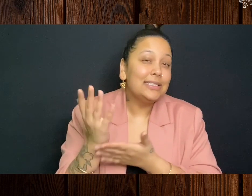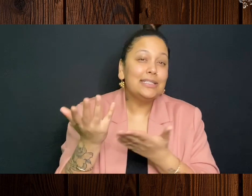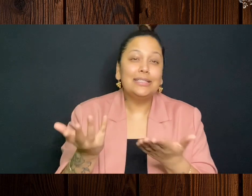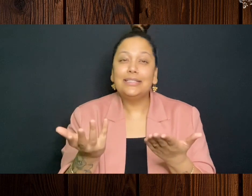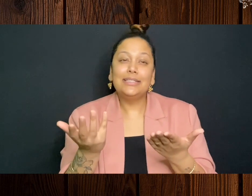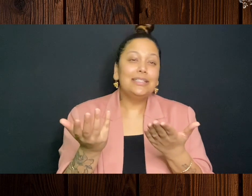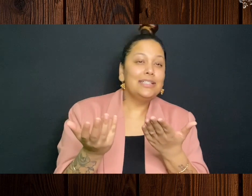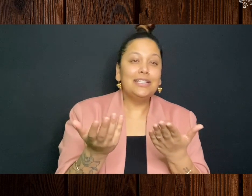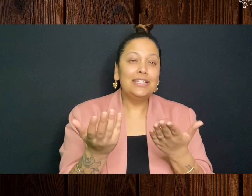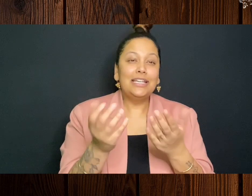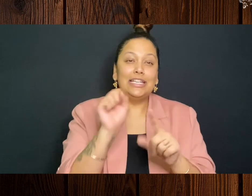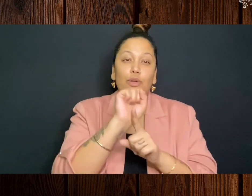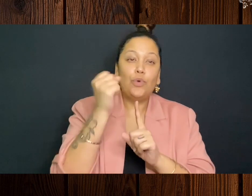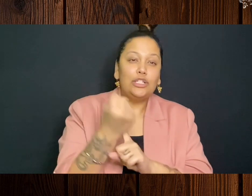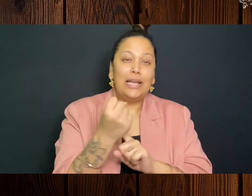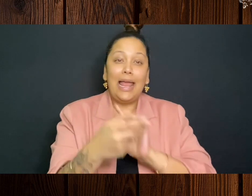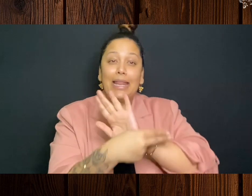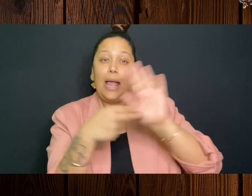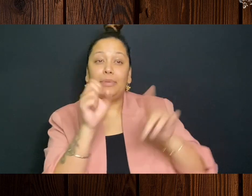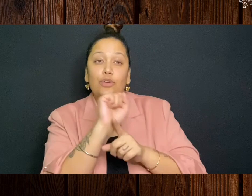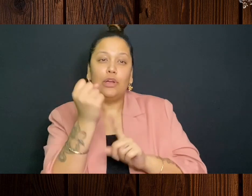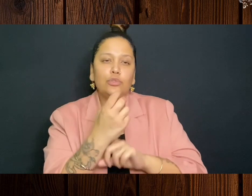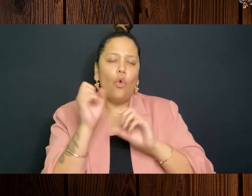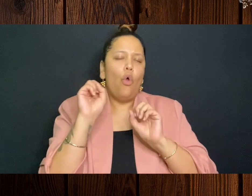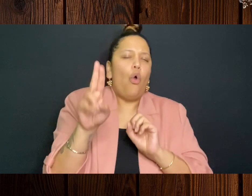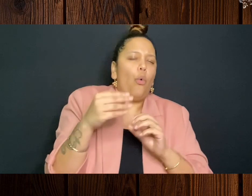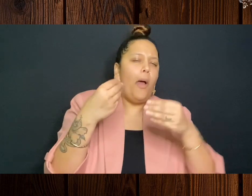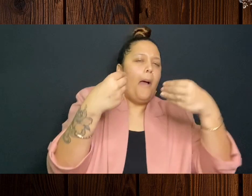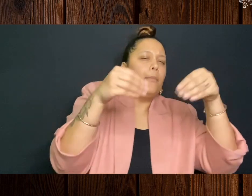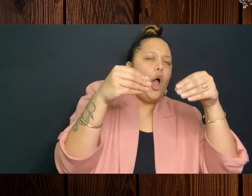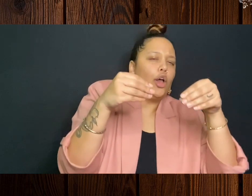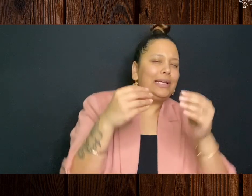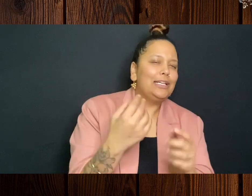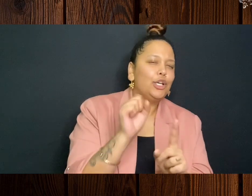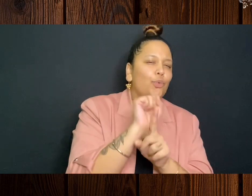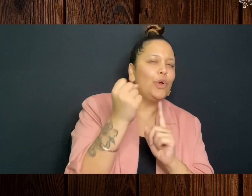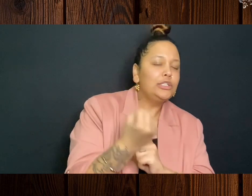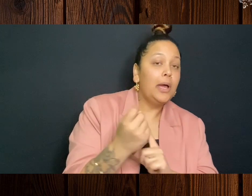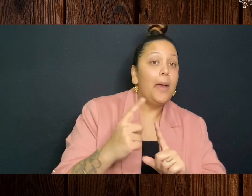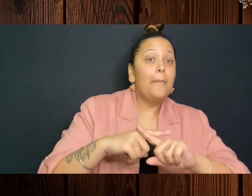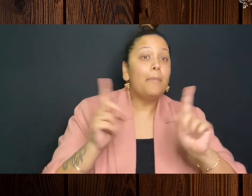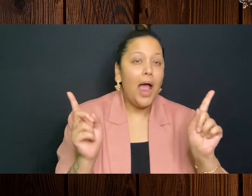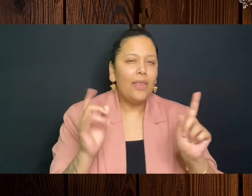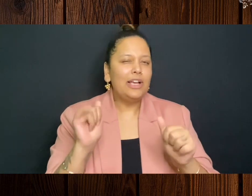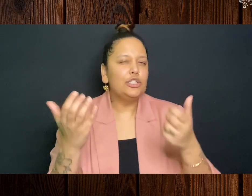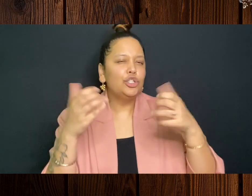situation, label situation or marketing situation. But there's a chance that that song would completely go under the